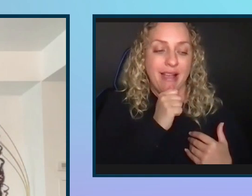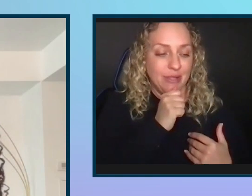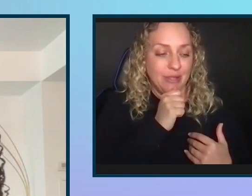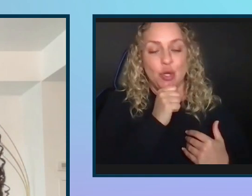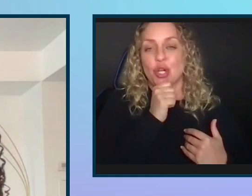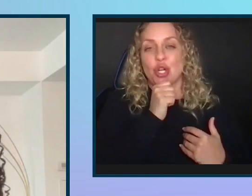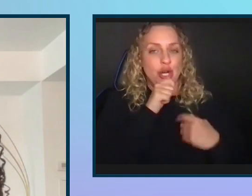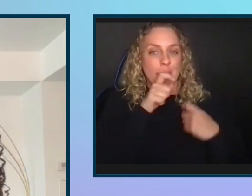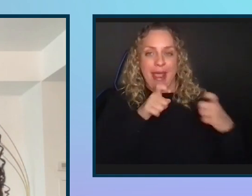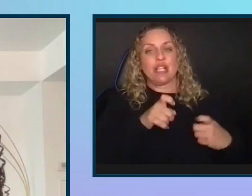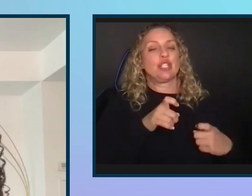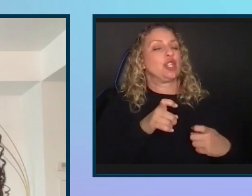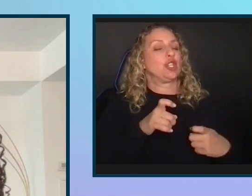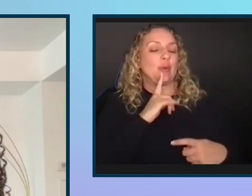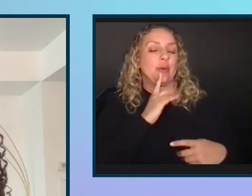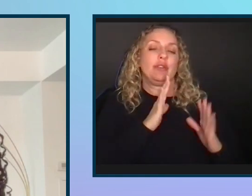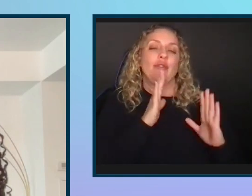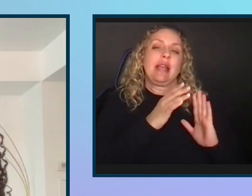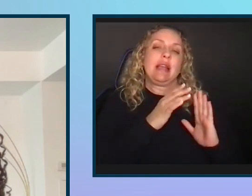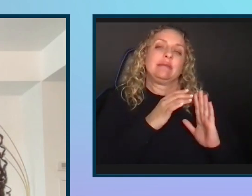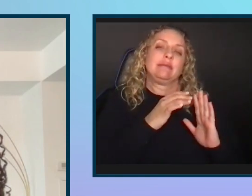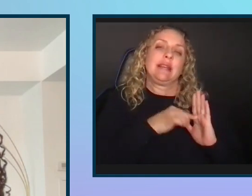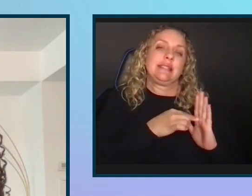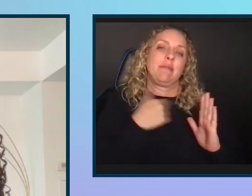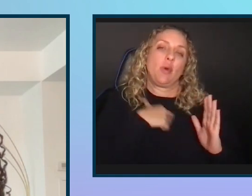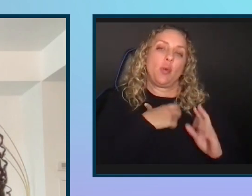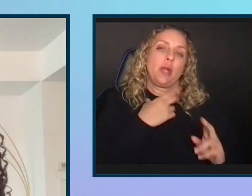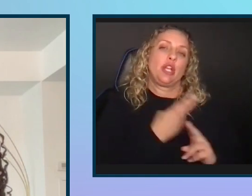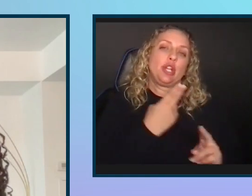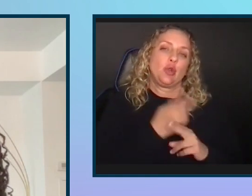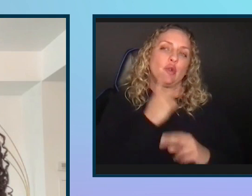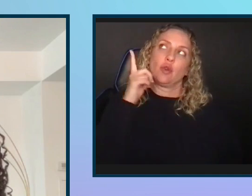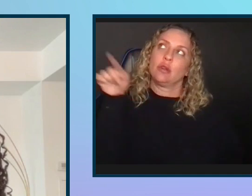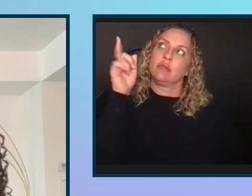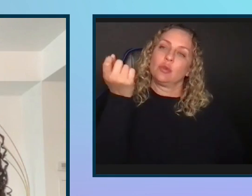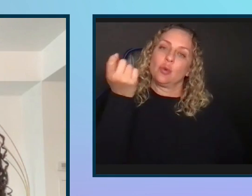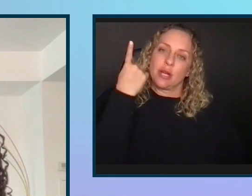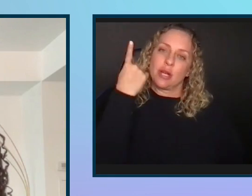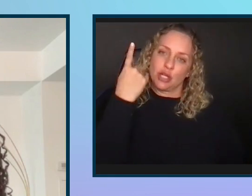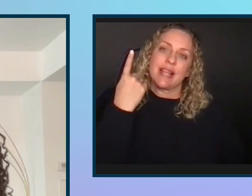I think is a great example that we could use for devs to understand, hey, do you use a password manager? Well, that does that,